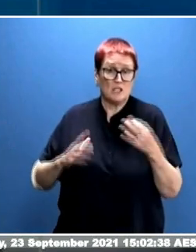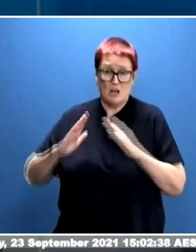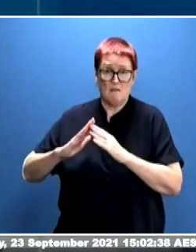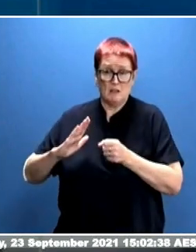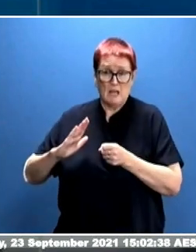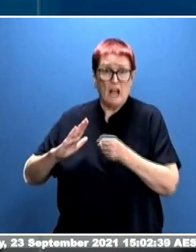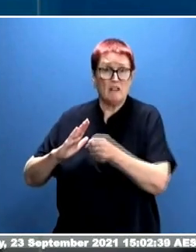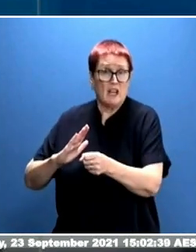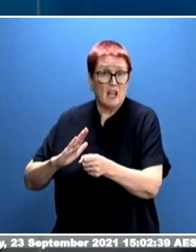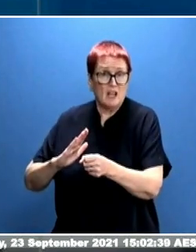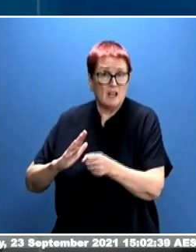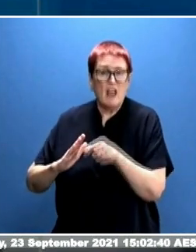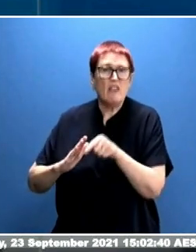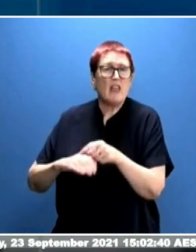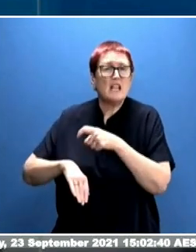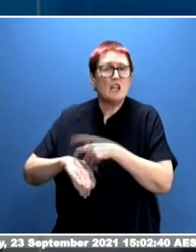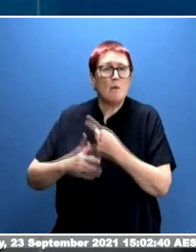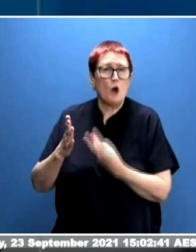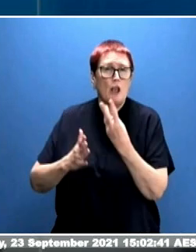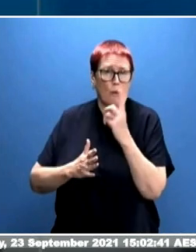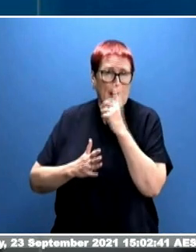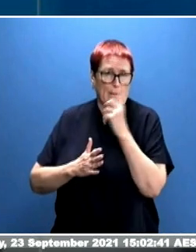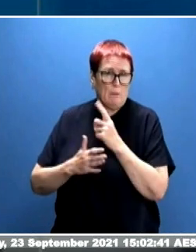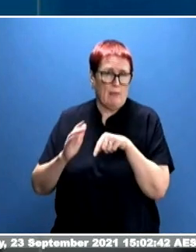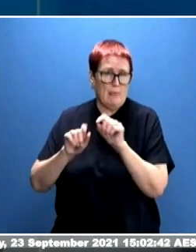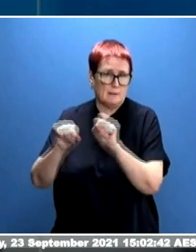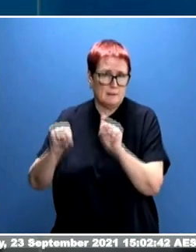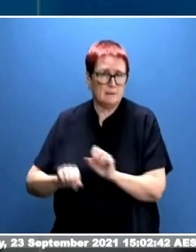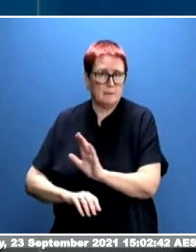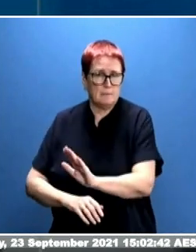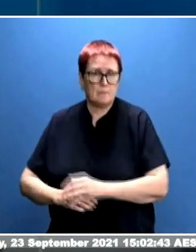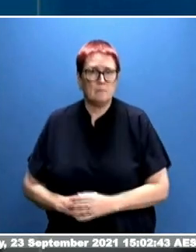young people in it, and the vast majority are supported with family.